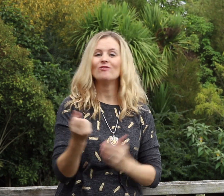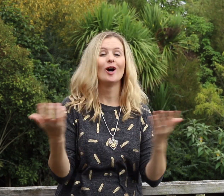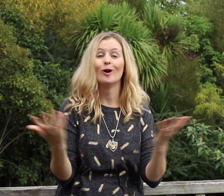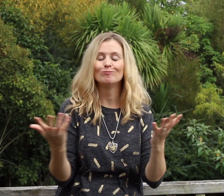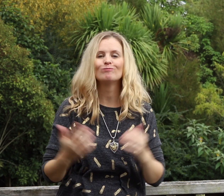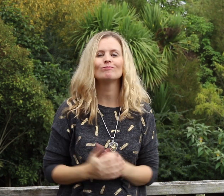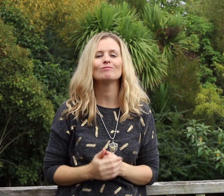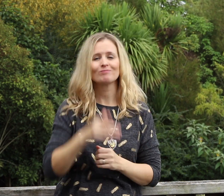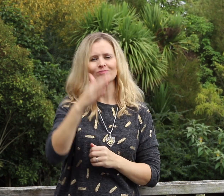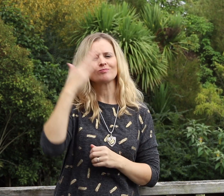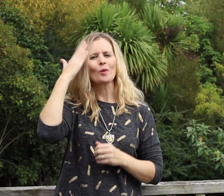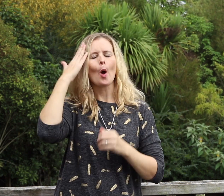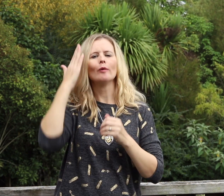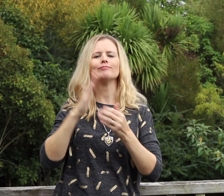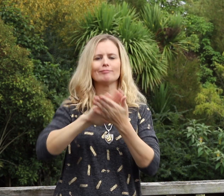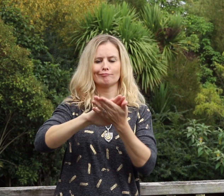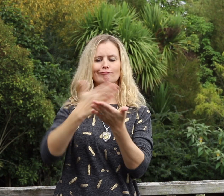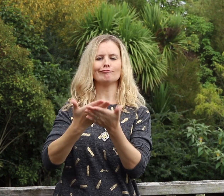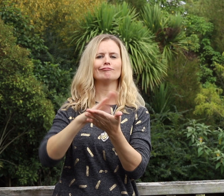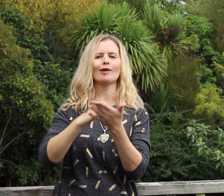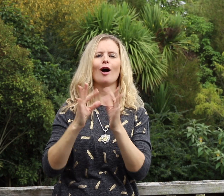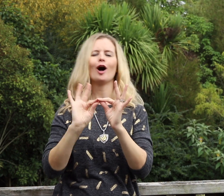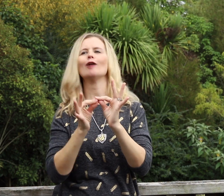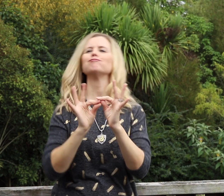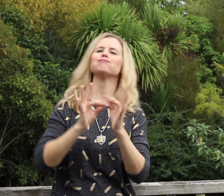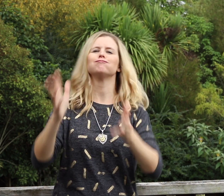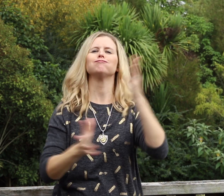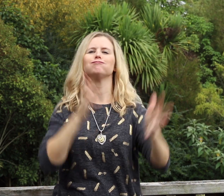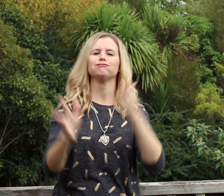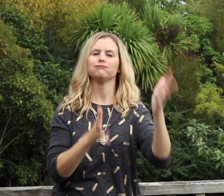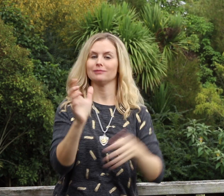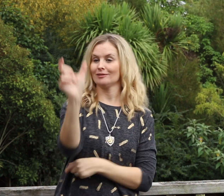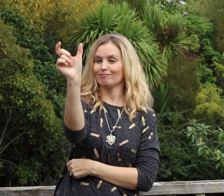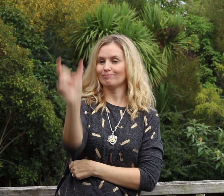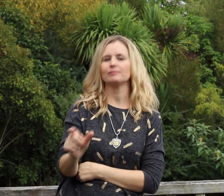when we sign language interpreting, the interpreter tends